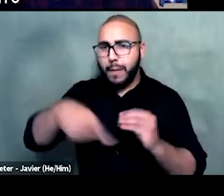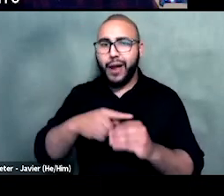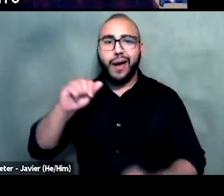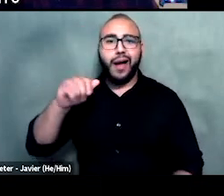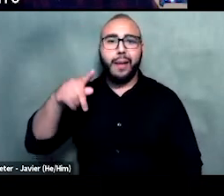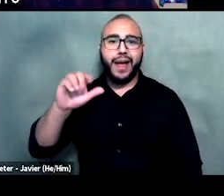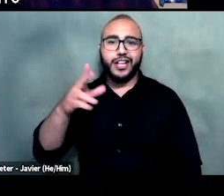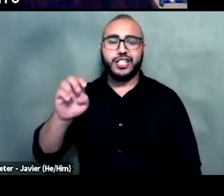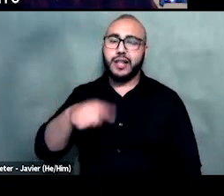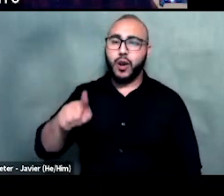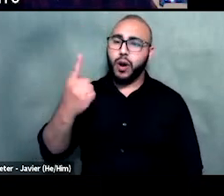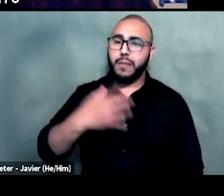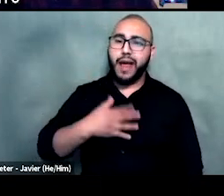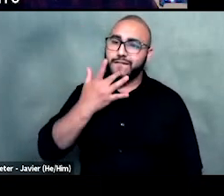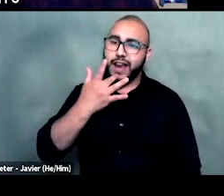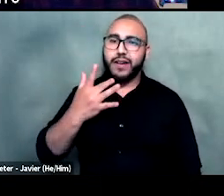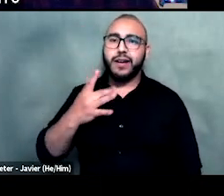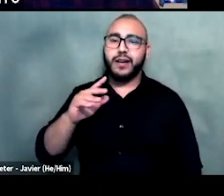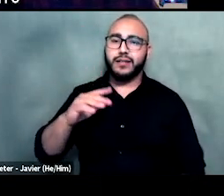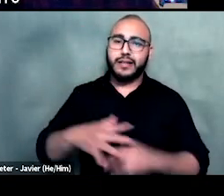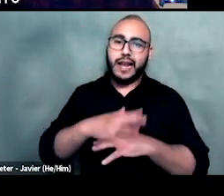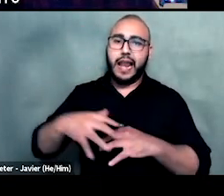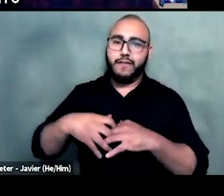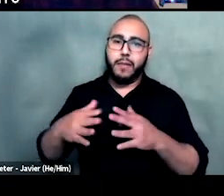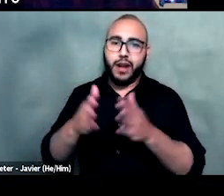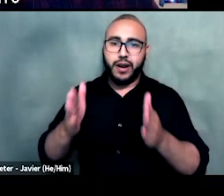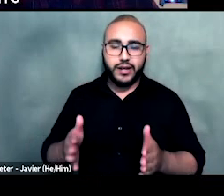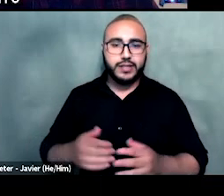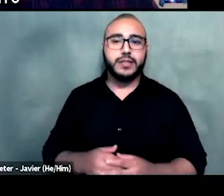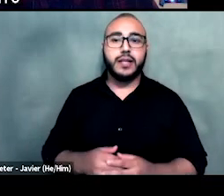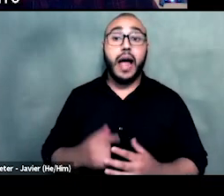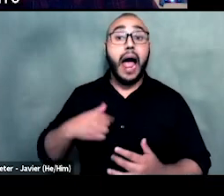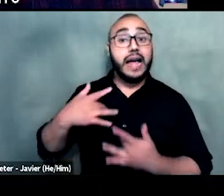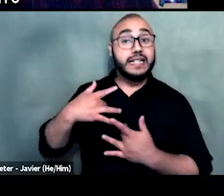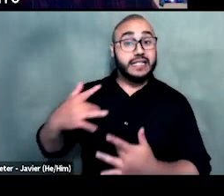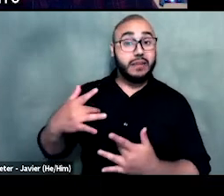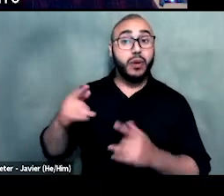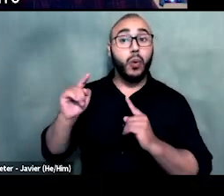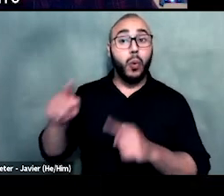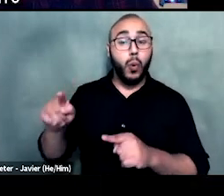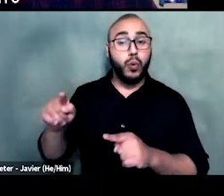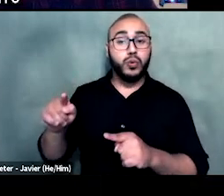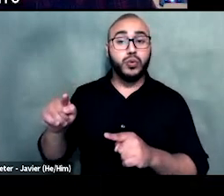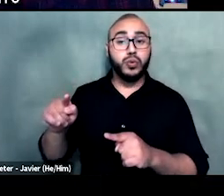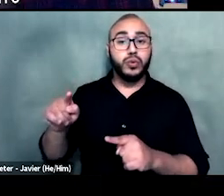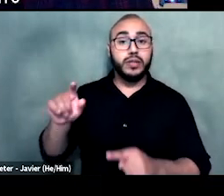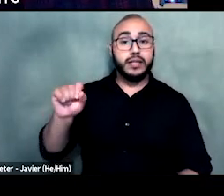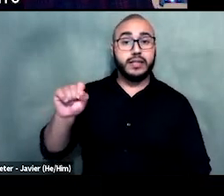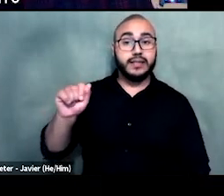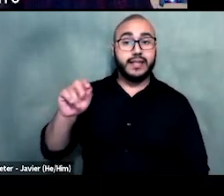Americans. I usually go to San Carlos Apache Reservation at least once a year, I have